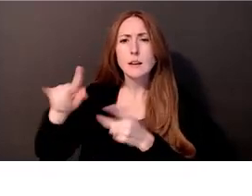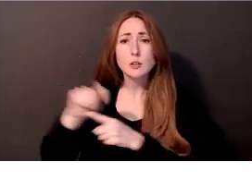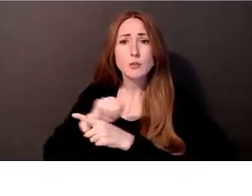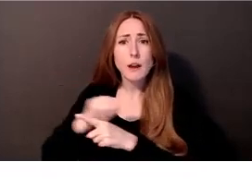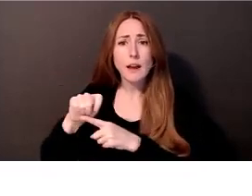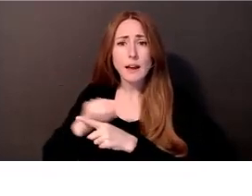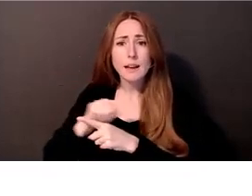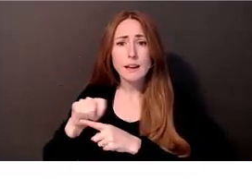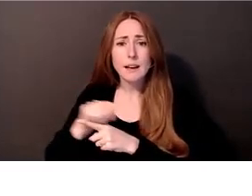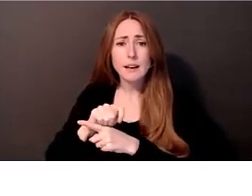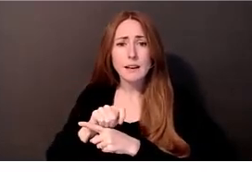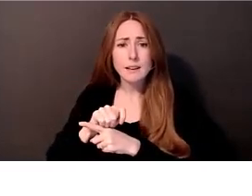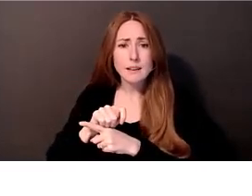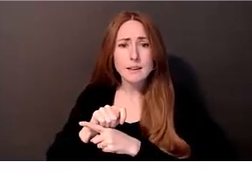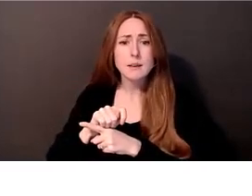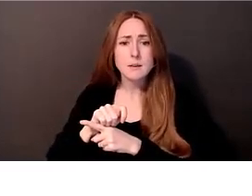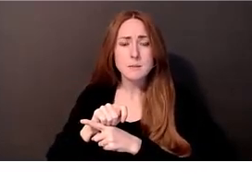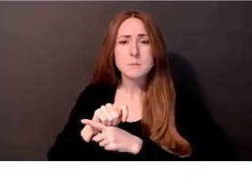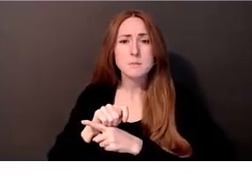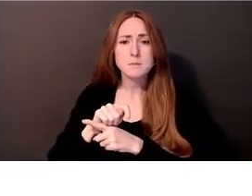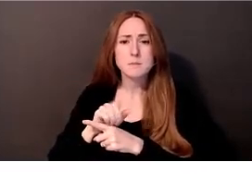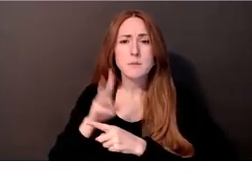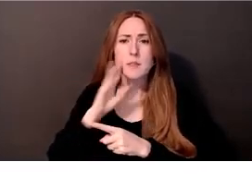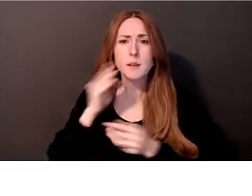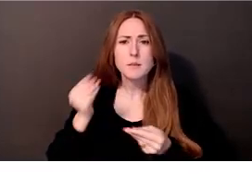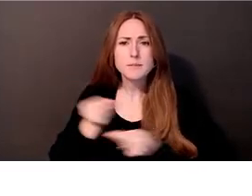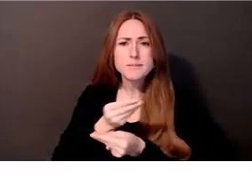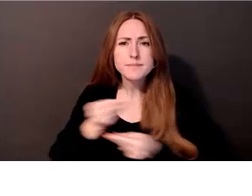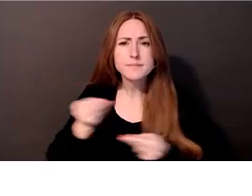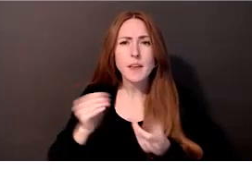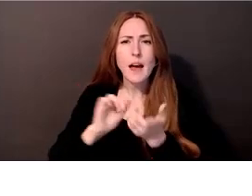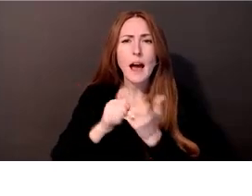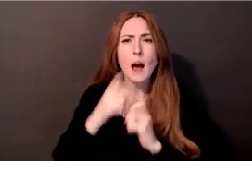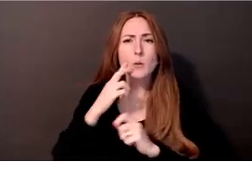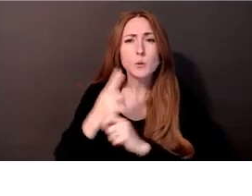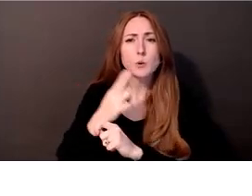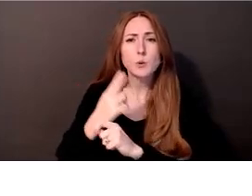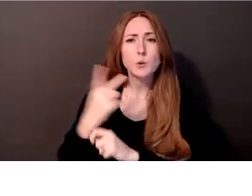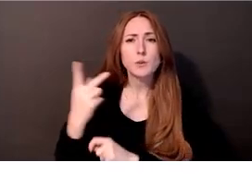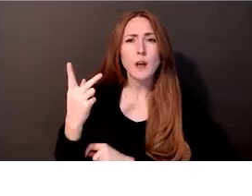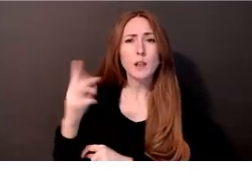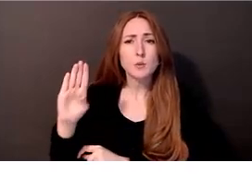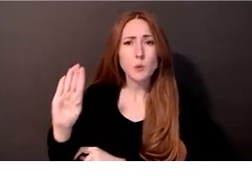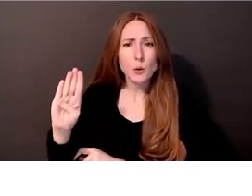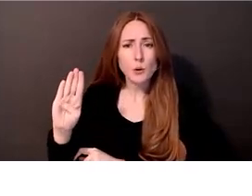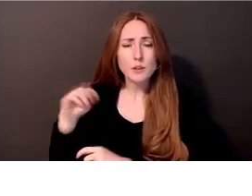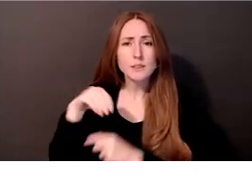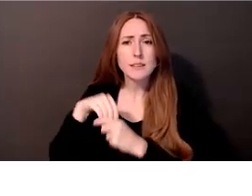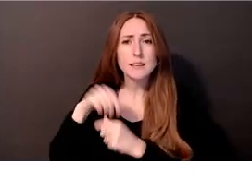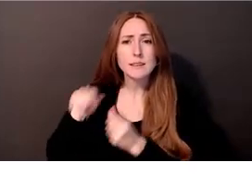in facilitator to use knowledge broker in rehabilitation settings, and also to describe the existing training